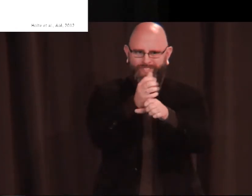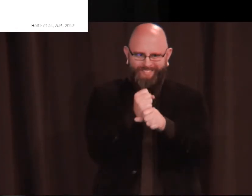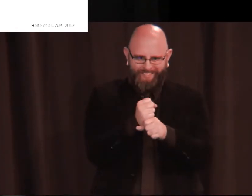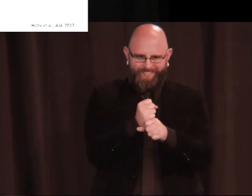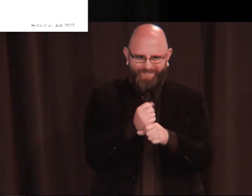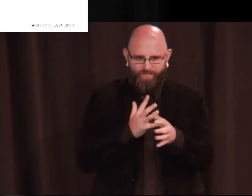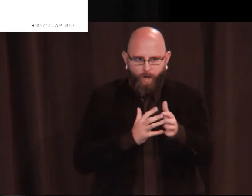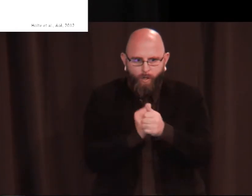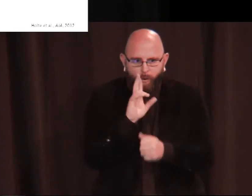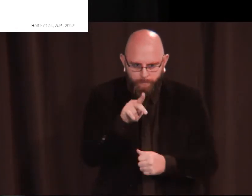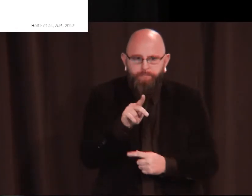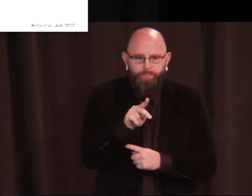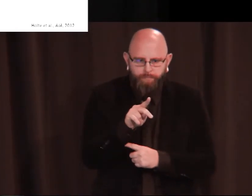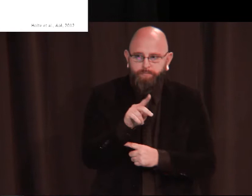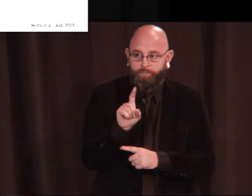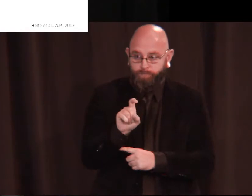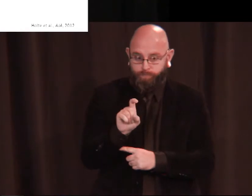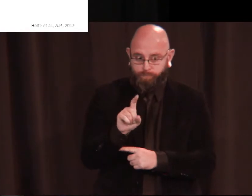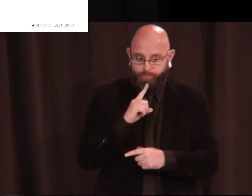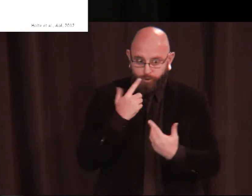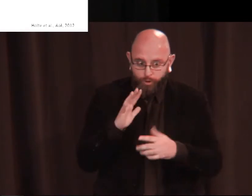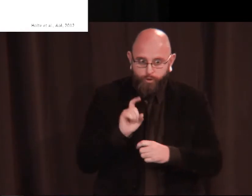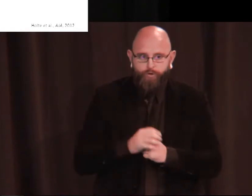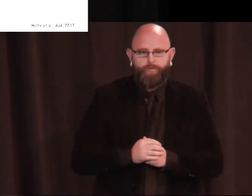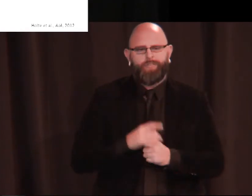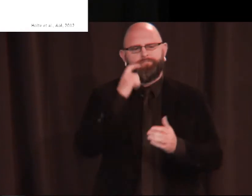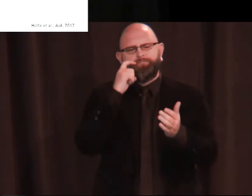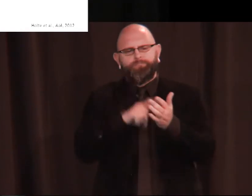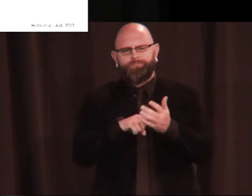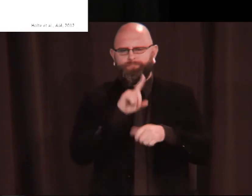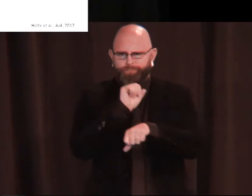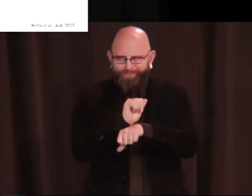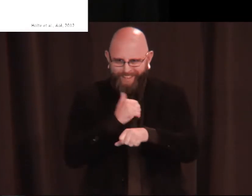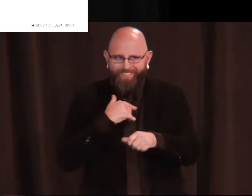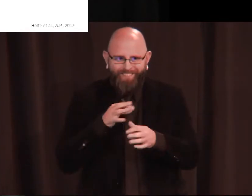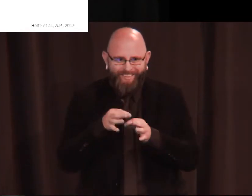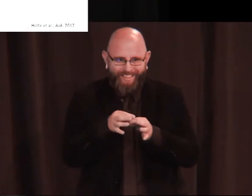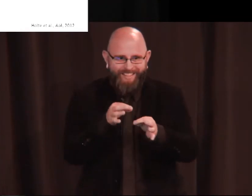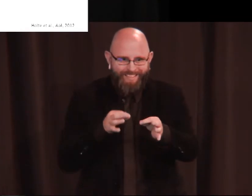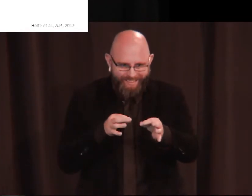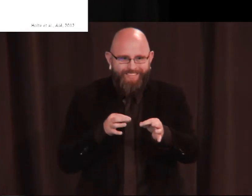And we found that there were delays in the process. So, some of the implications, the practice implications, may be -